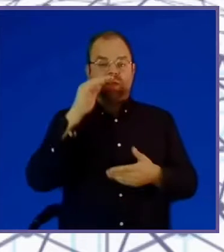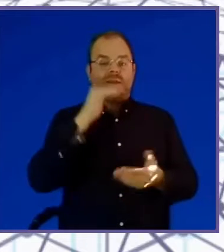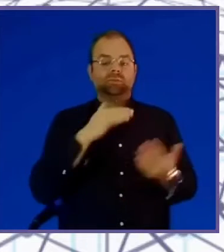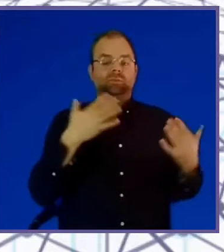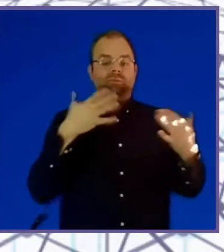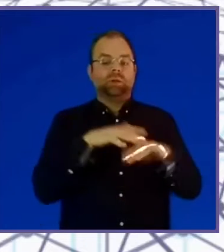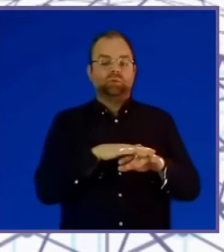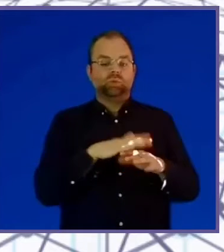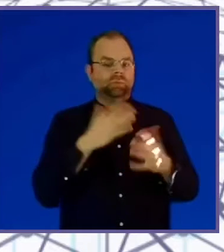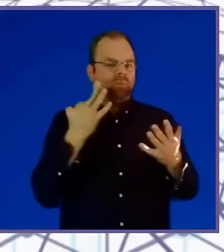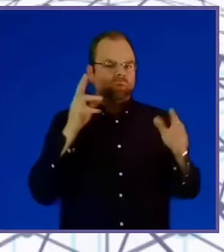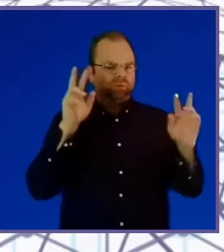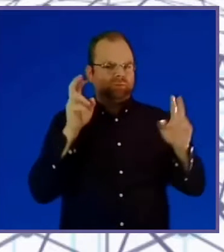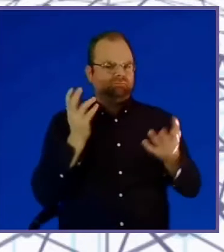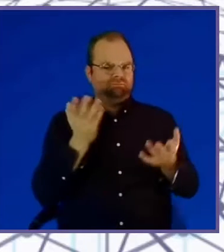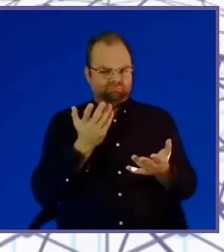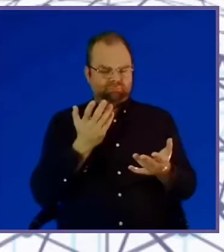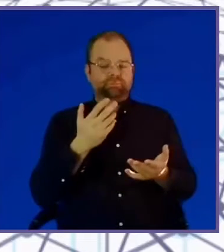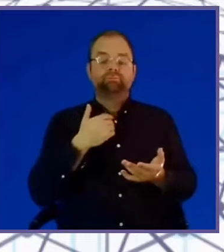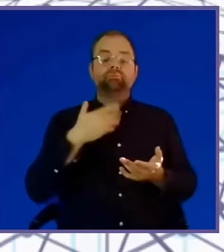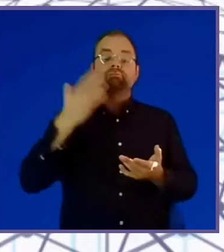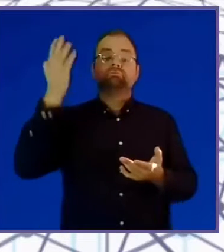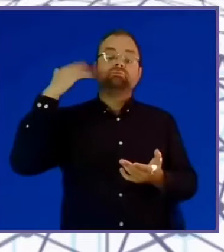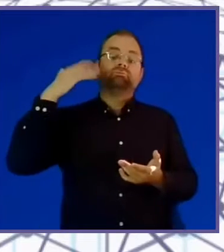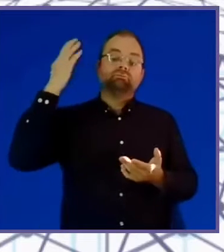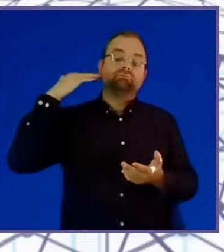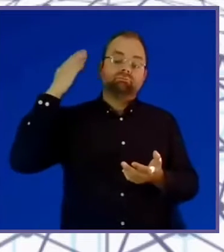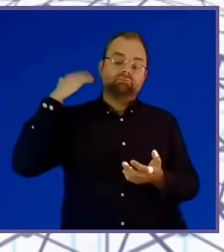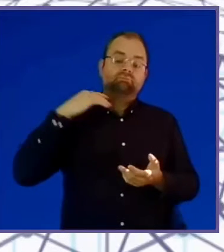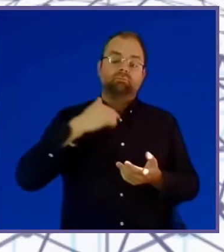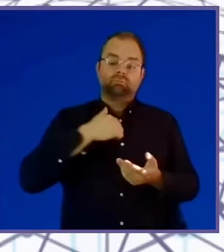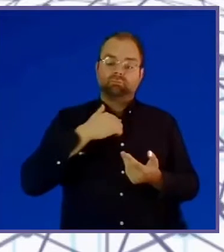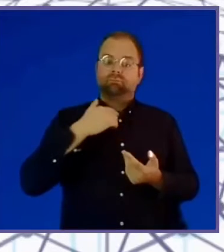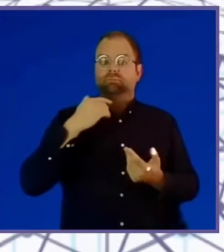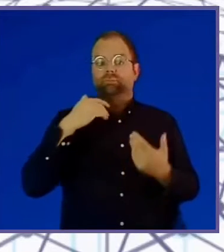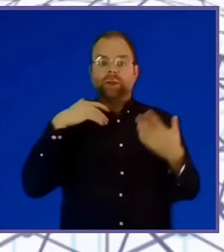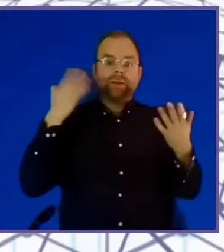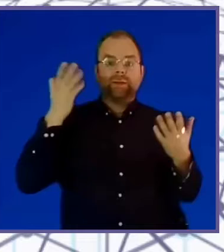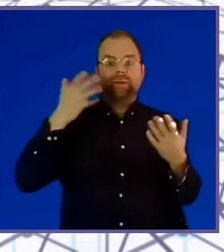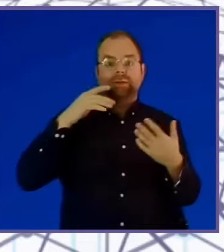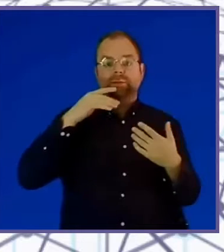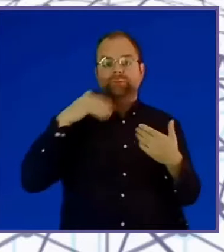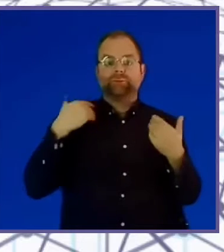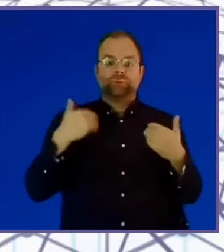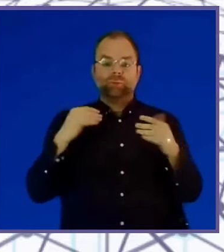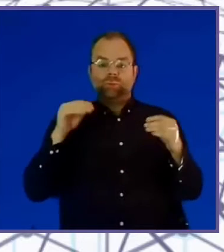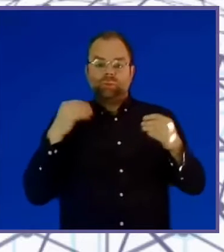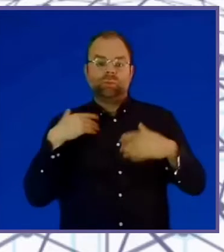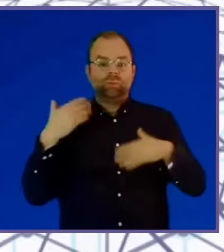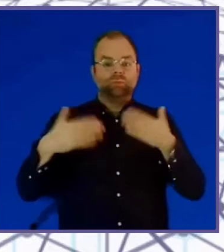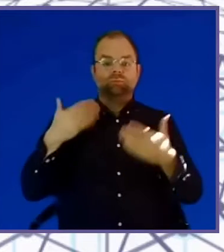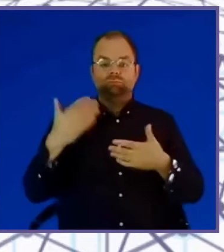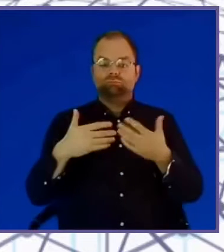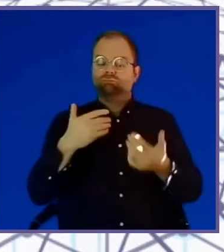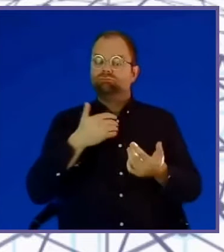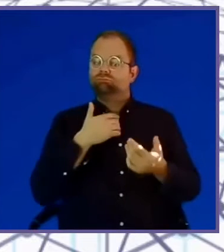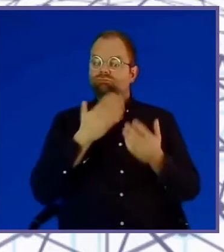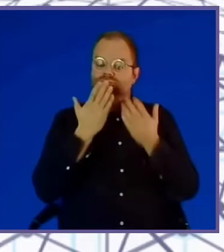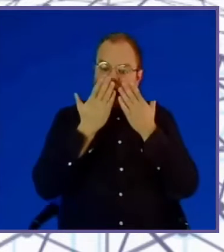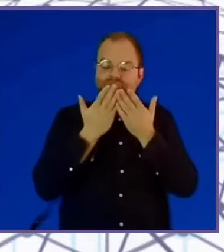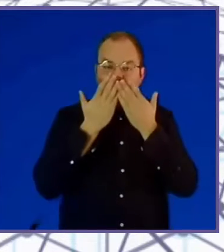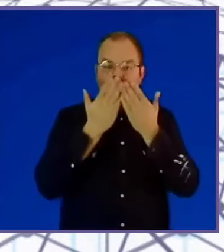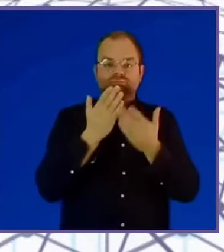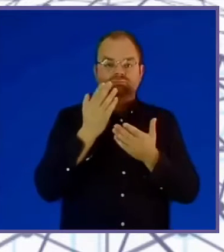my doctoral studies, I was perhaps one of two other people, maybe three, in England or even